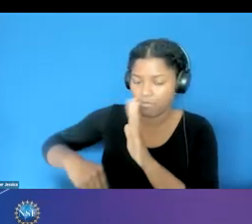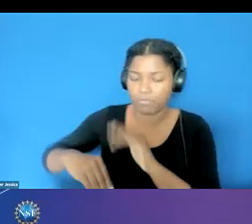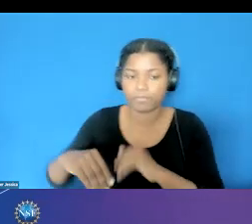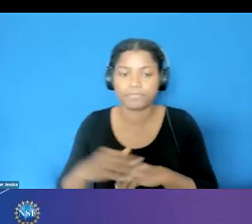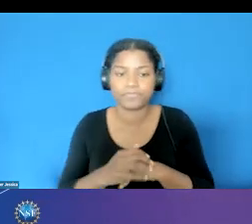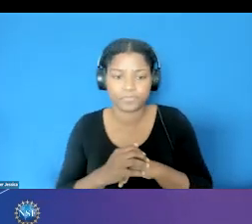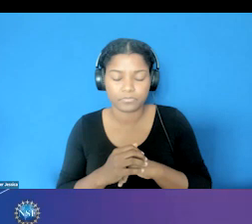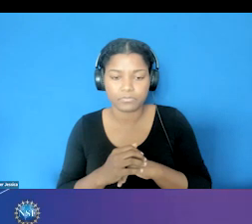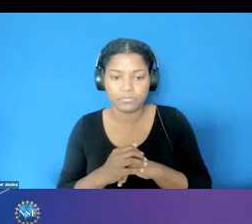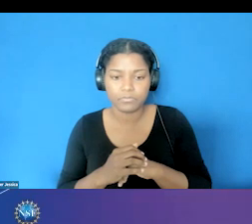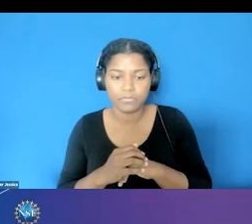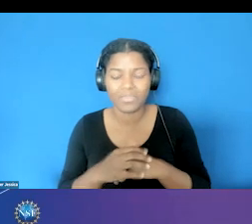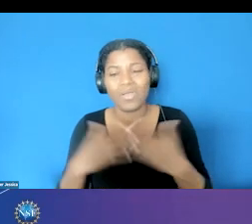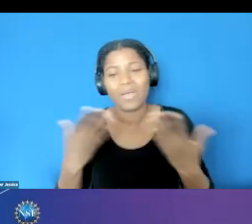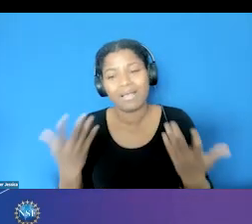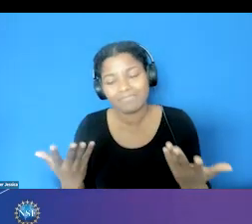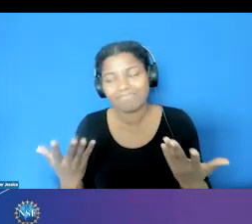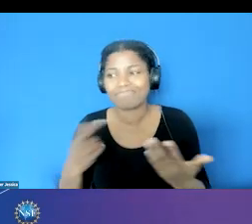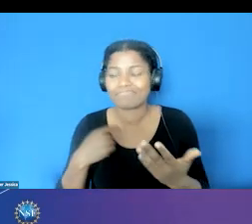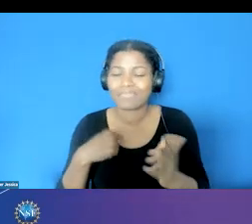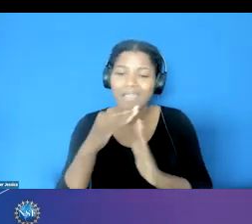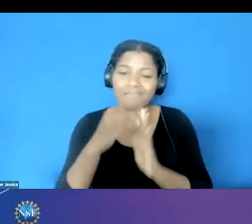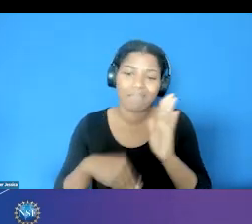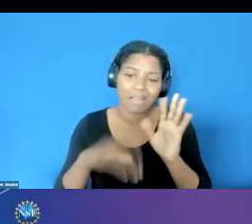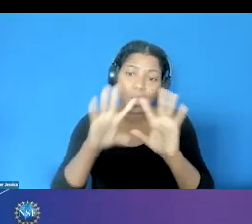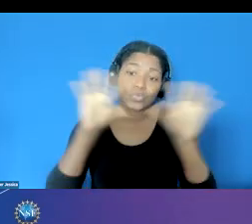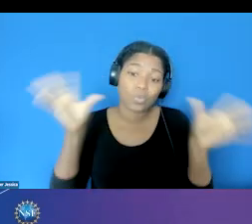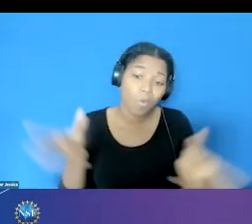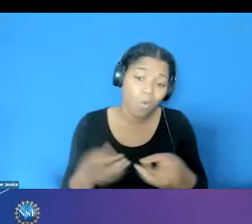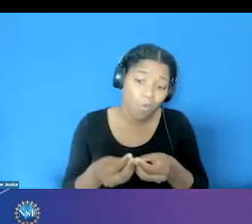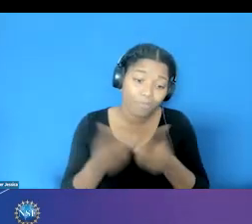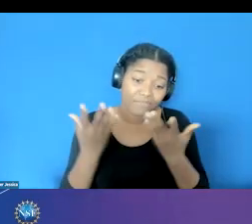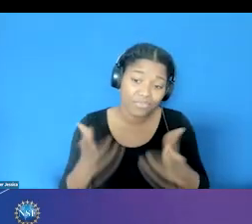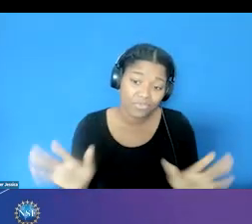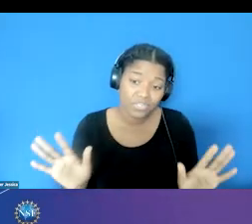The answer to that is, well, I've completed the scope of the work that I said I was going to do.